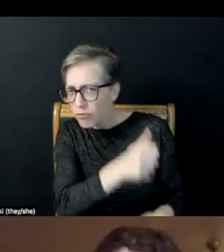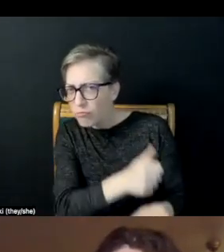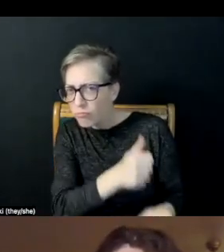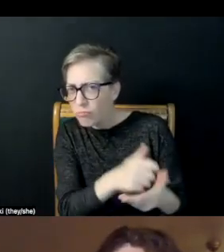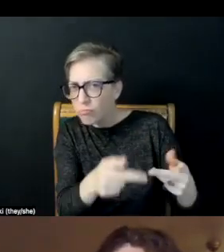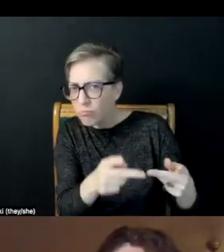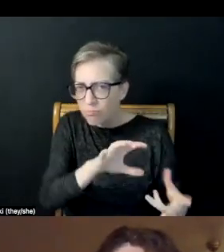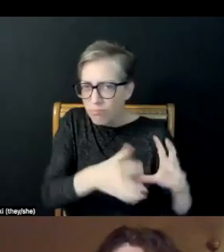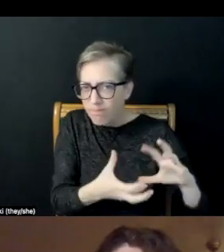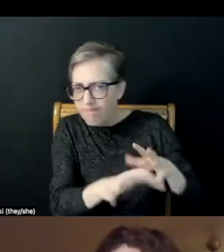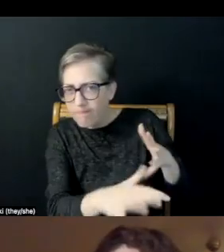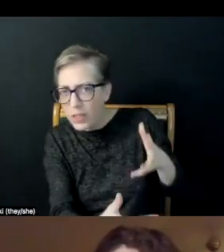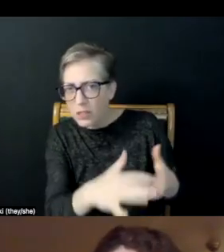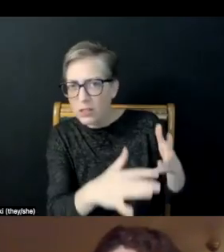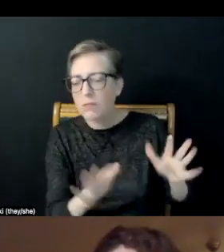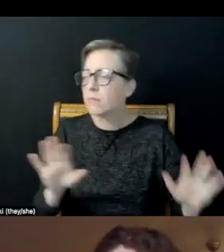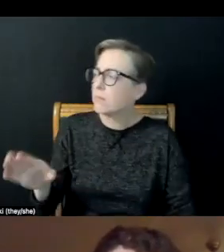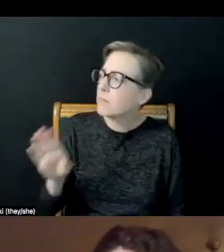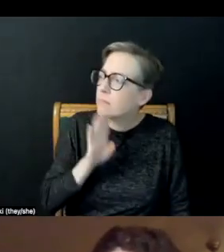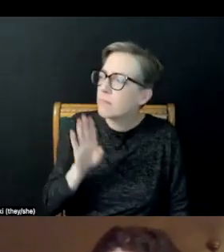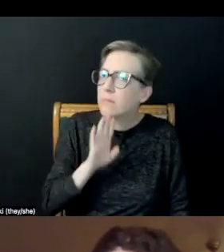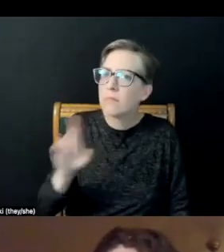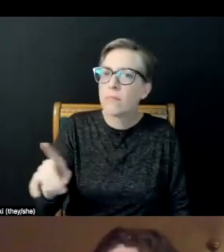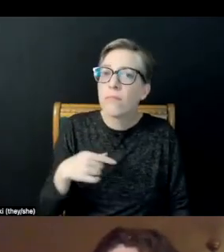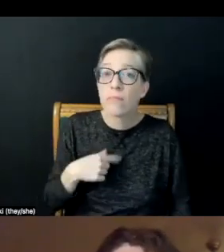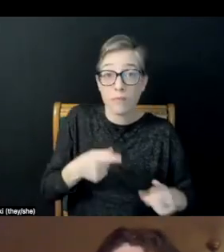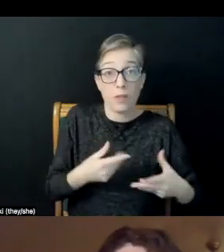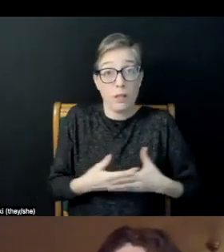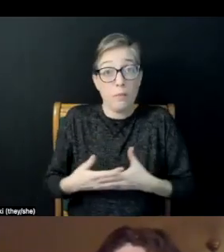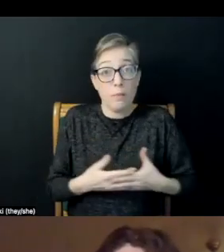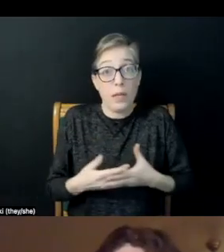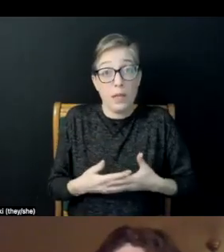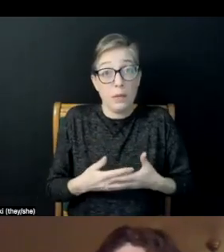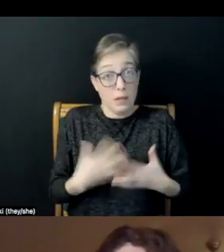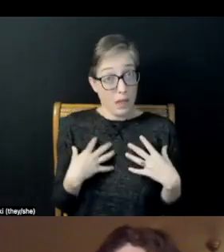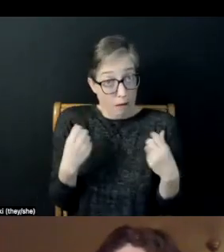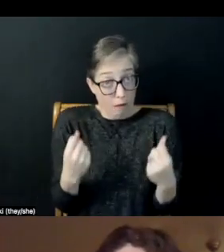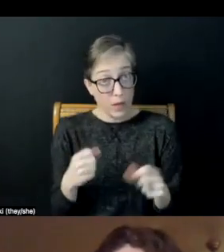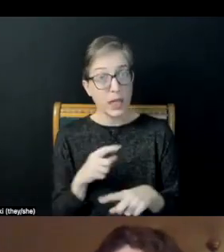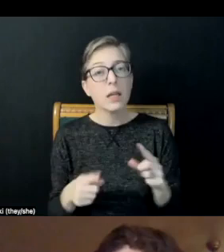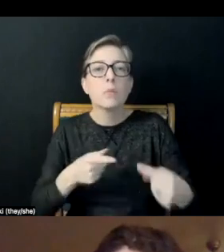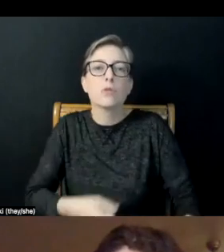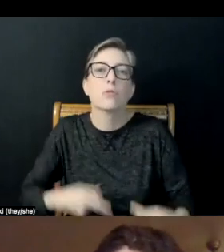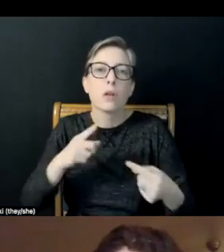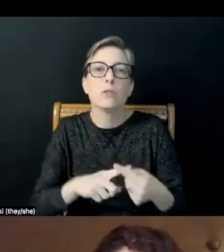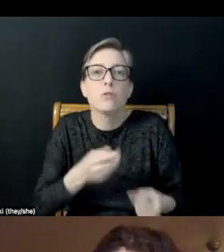but struggling to feed consistently by mouth. They told us regularly that we would be home when she's eating well,